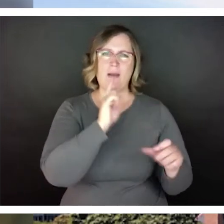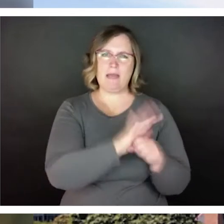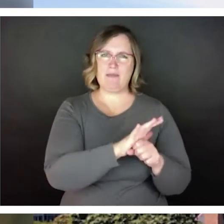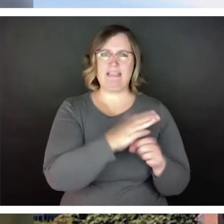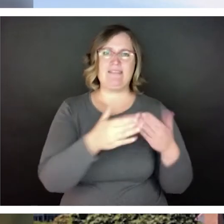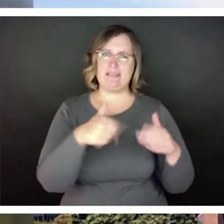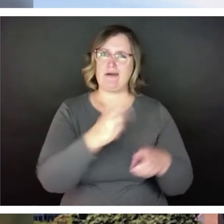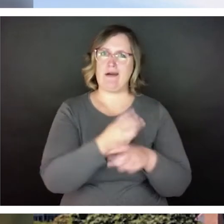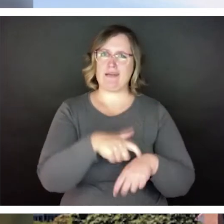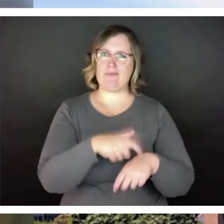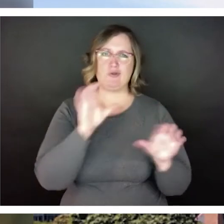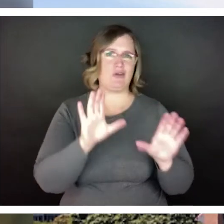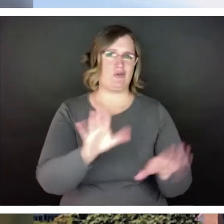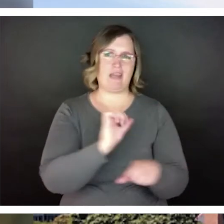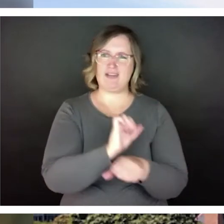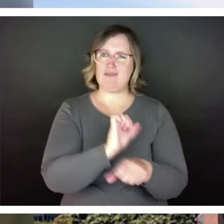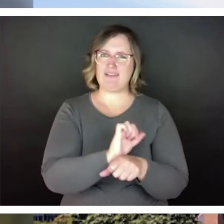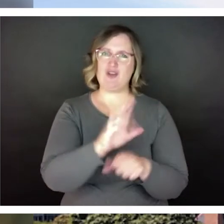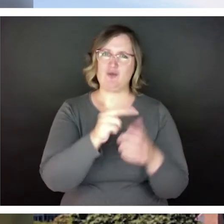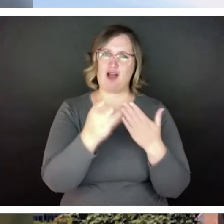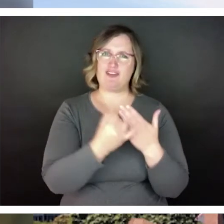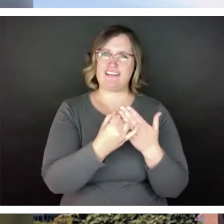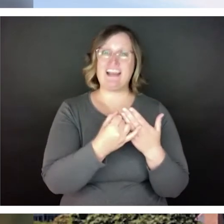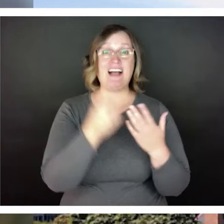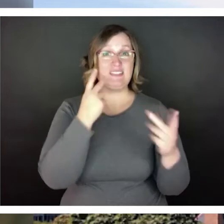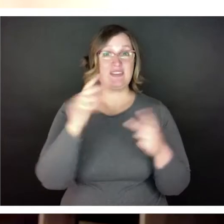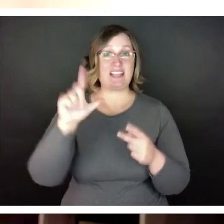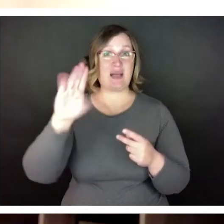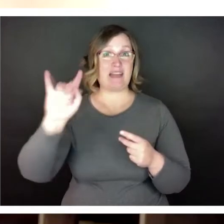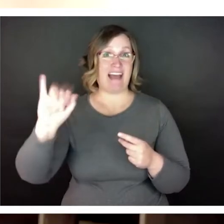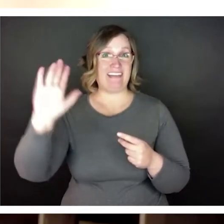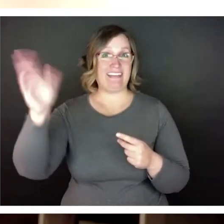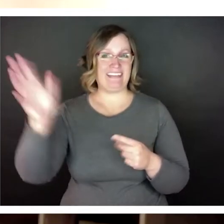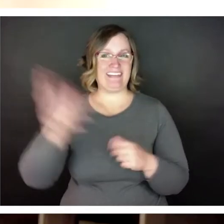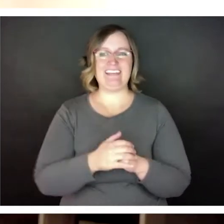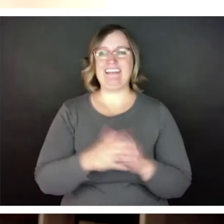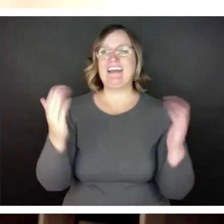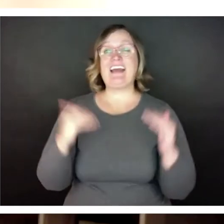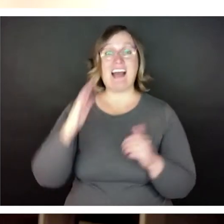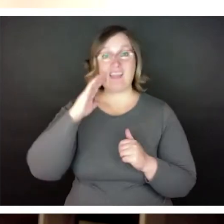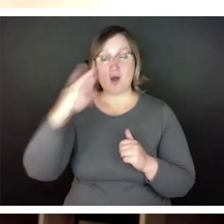Just an amazing job on your projects. I'll see you as alumni. Hello, PSU's graduating class of 2021